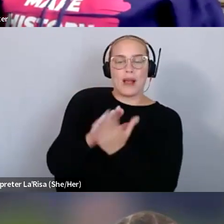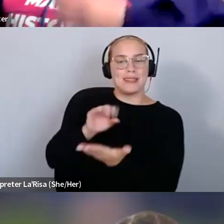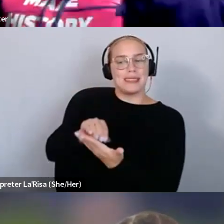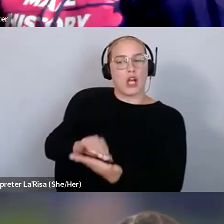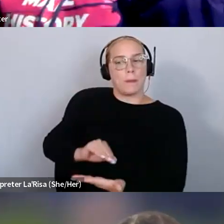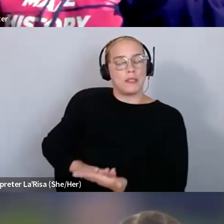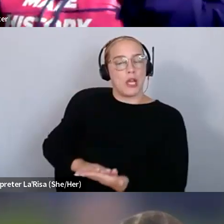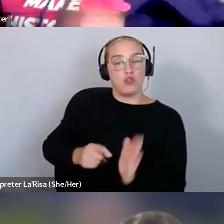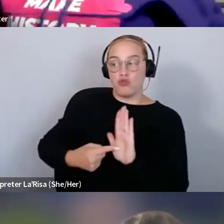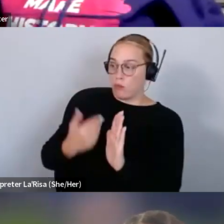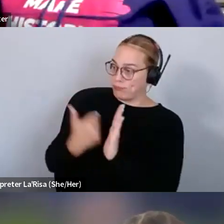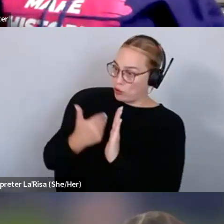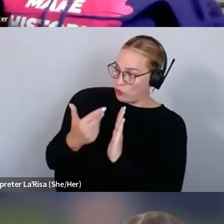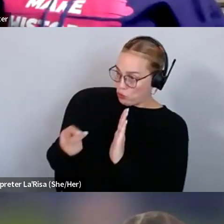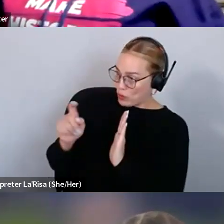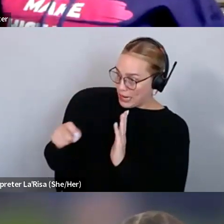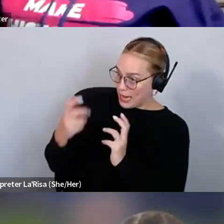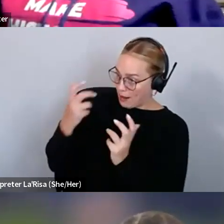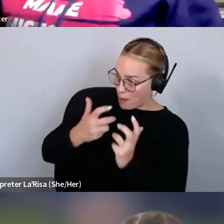which disabilities, which is ridiculous. But with the school can do here